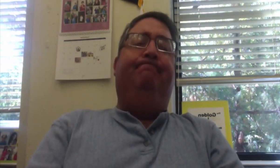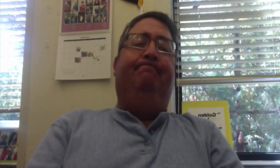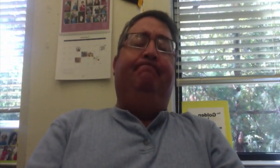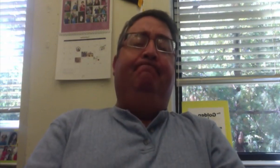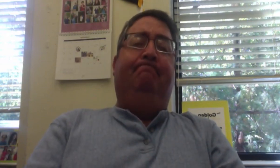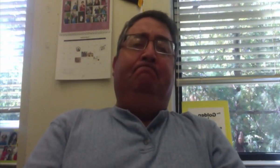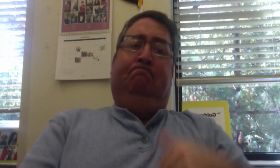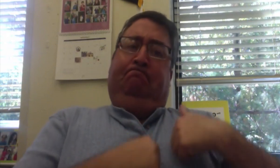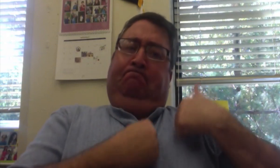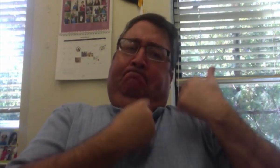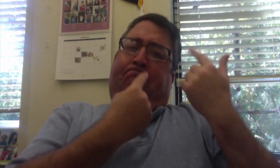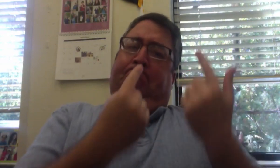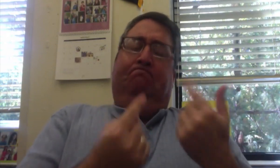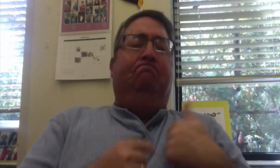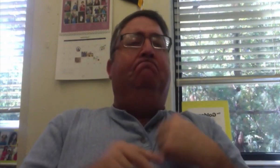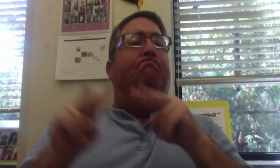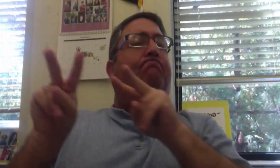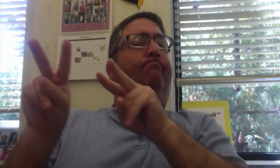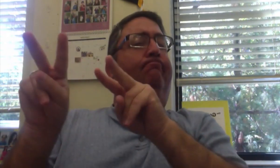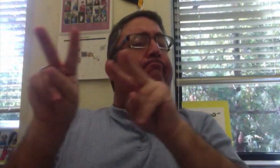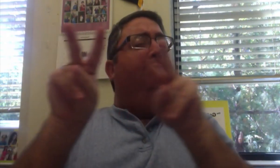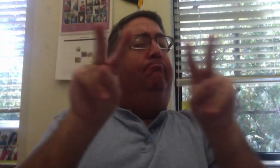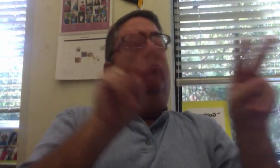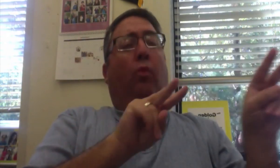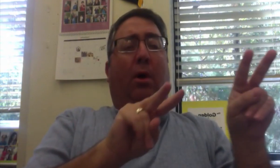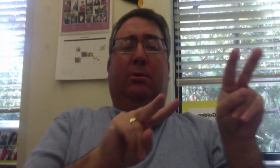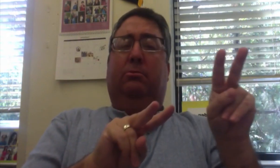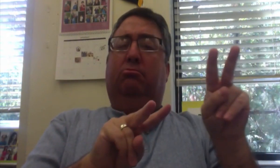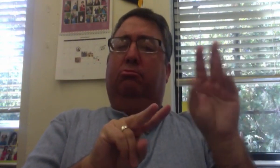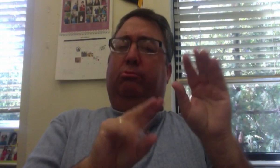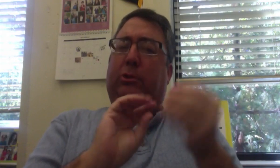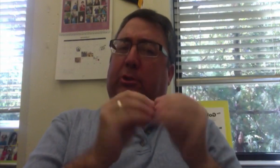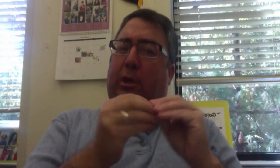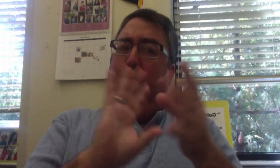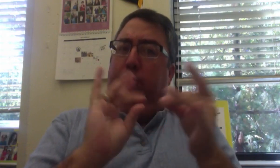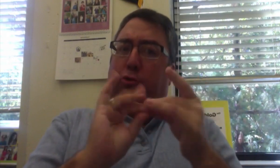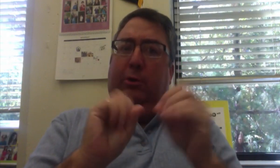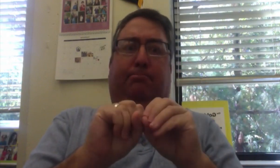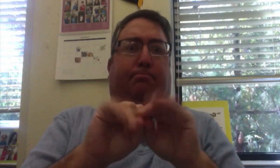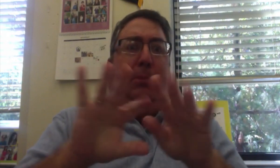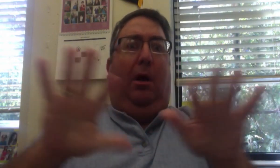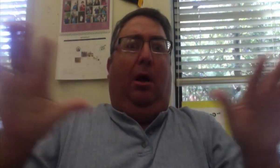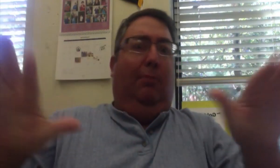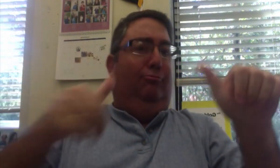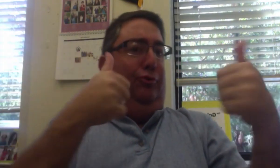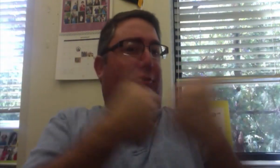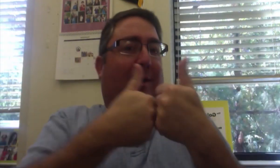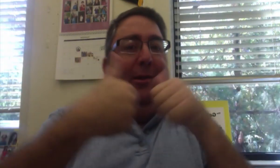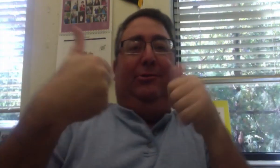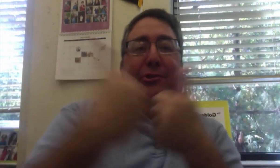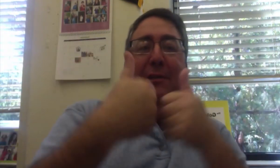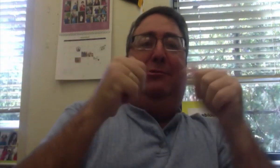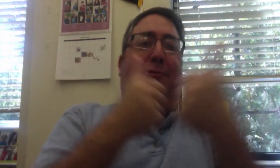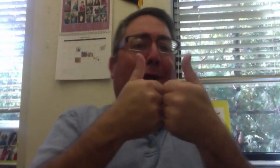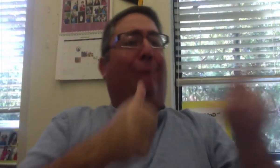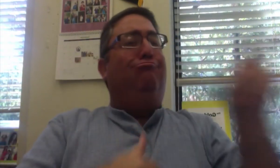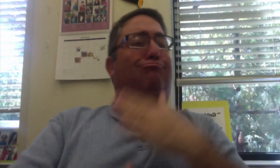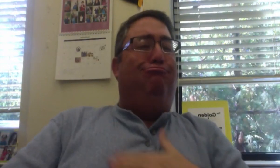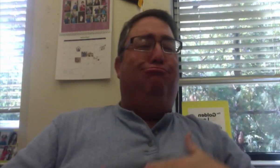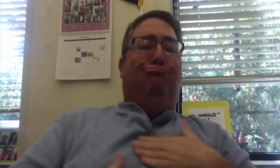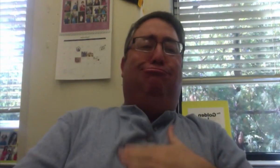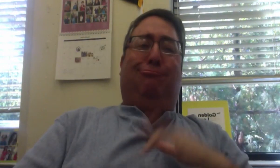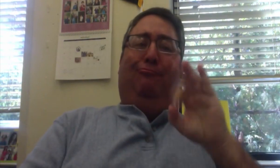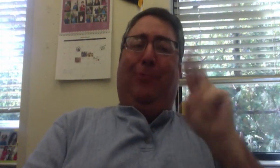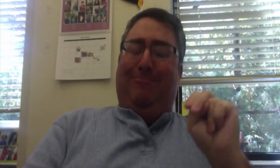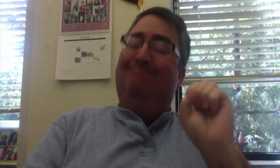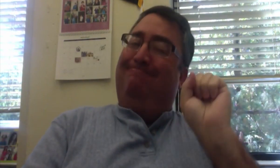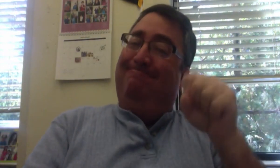Lately, I've been watching the proliferation of number stories that you all have been challenging each other to. It is fun.